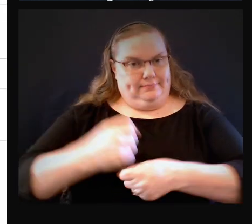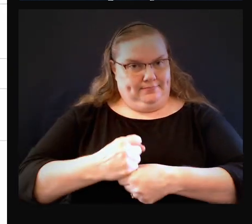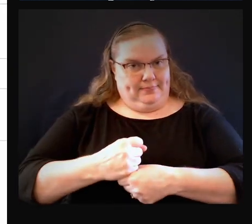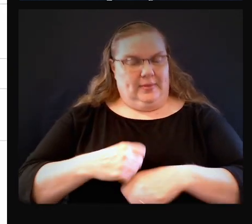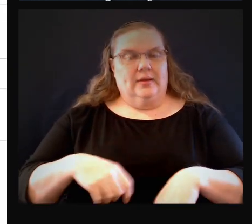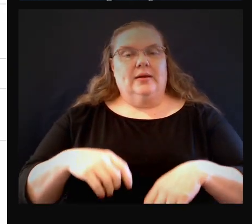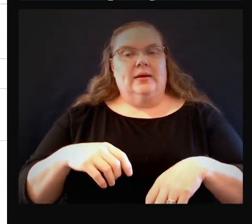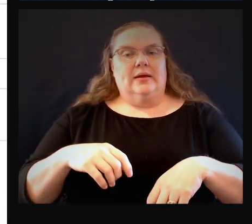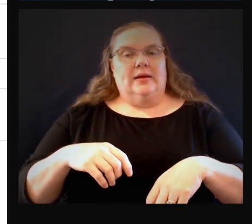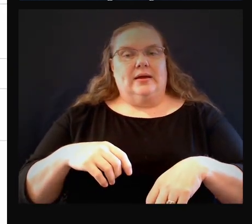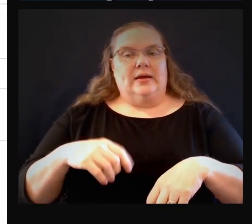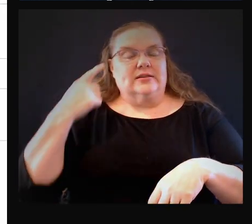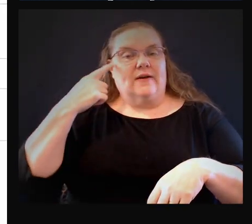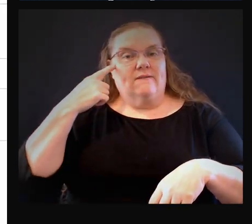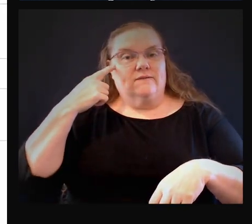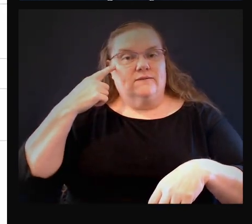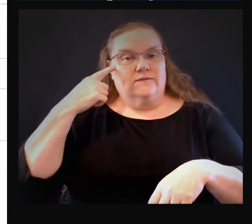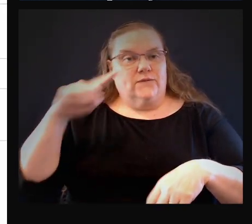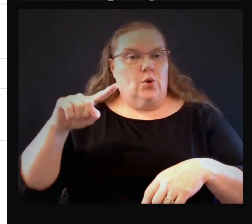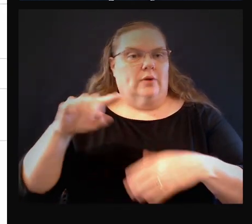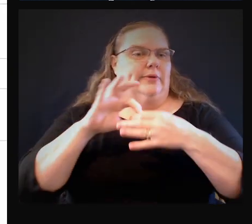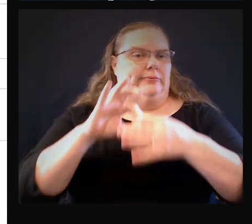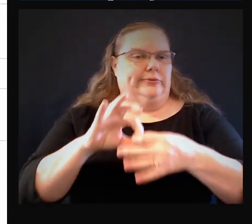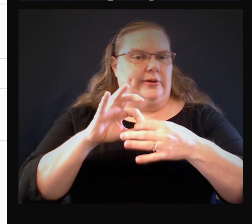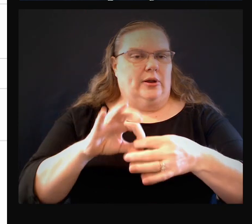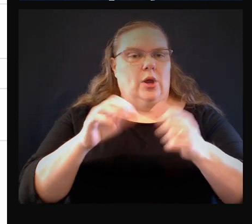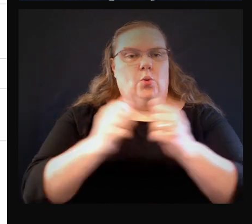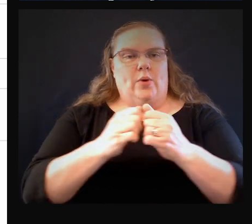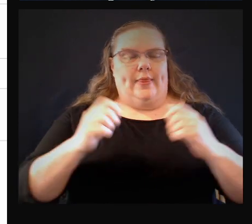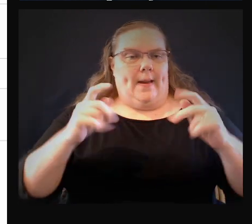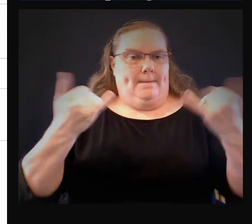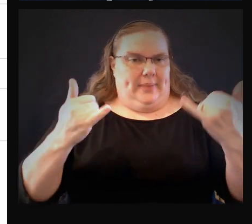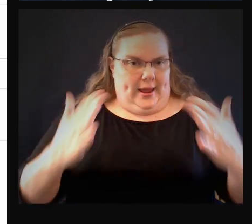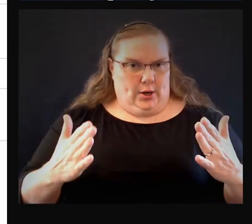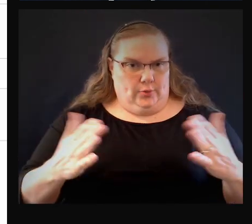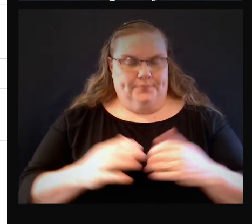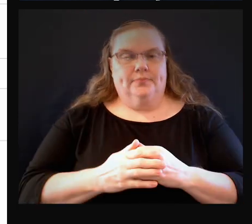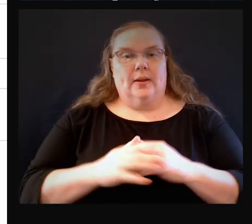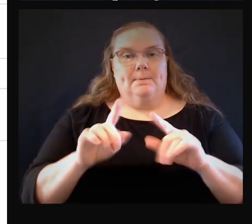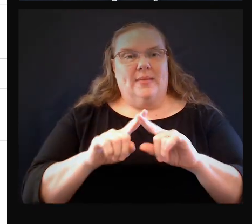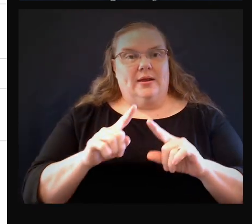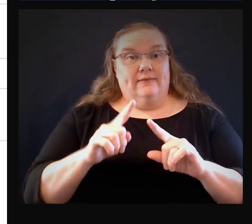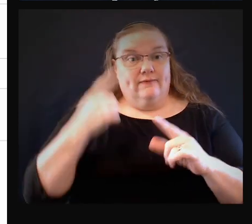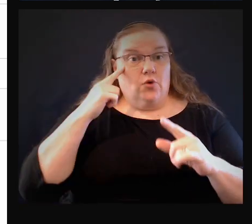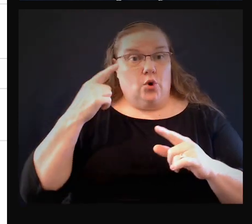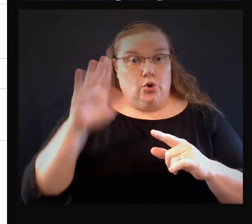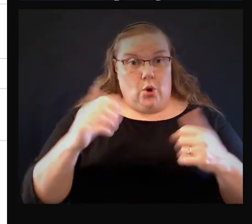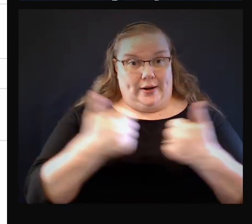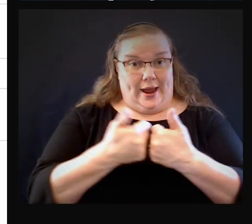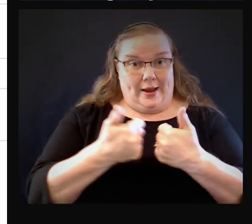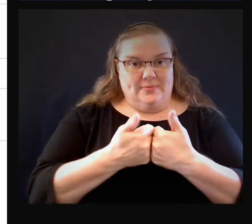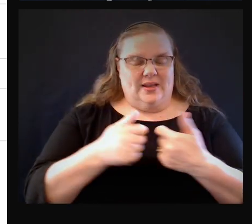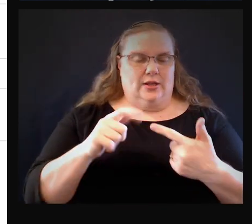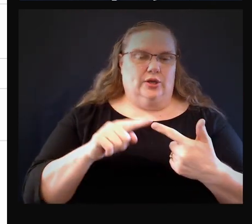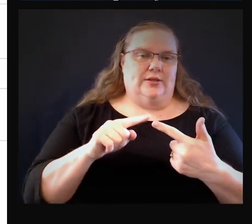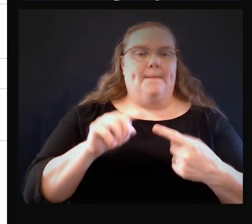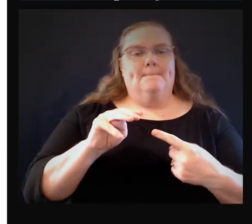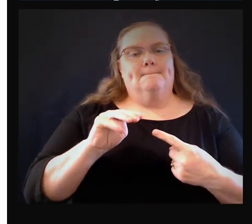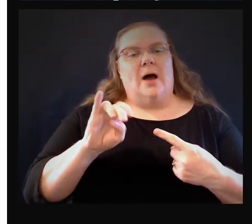created or associated with the user or player. For your game, it typically looks like mods, DLC, skins,